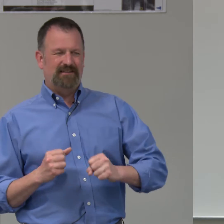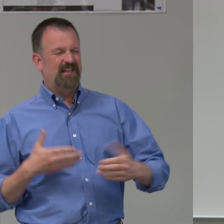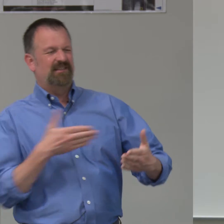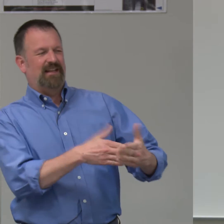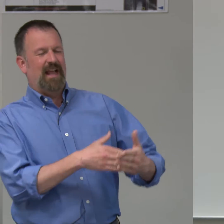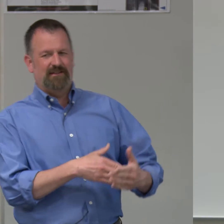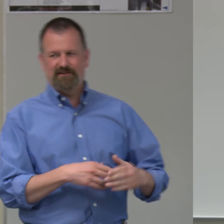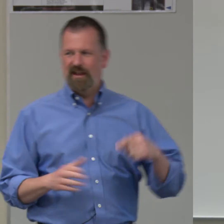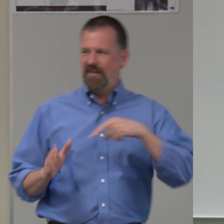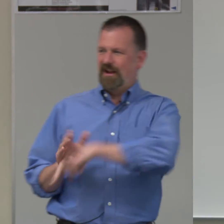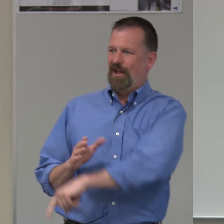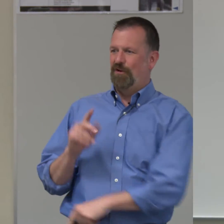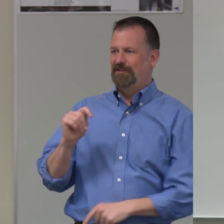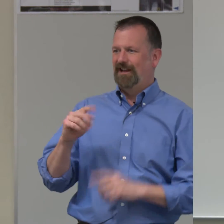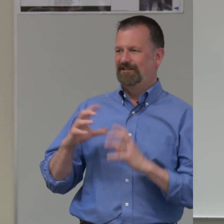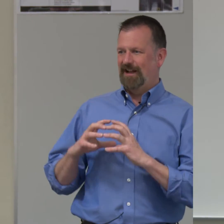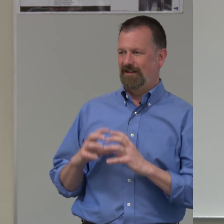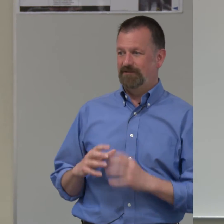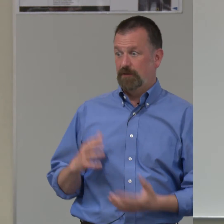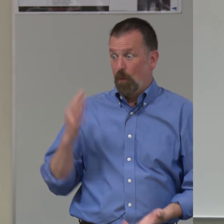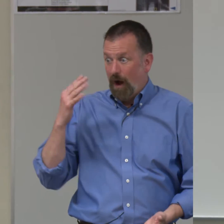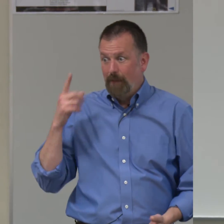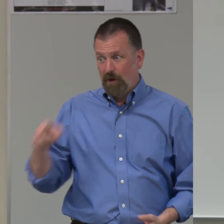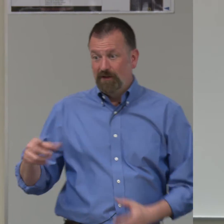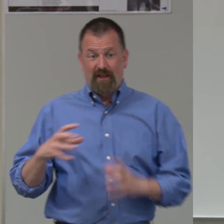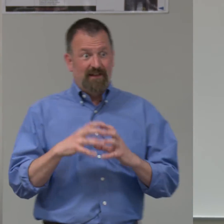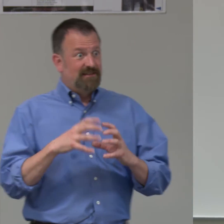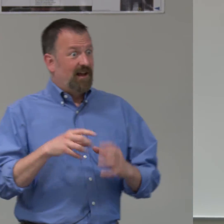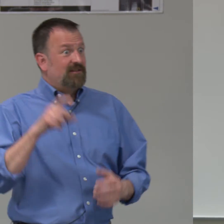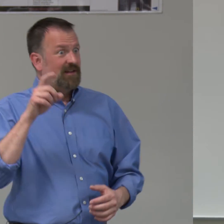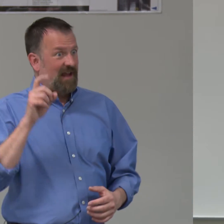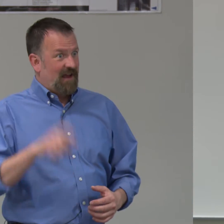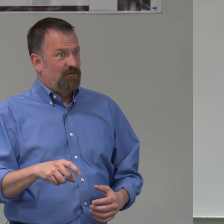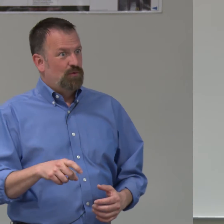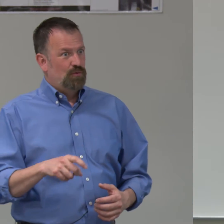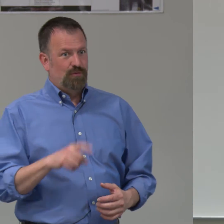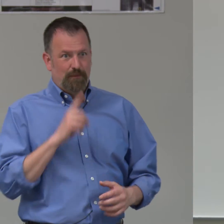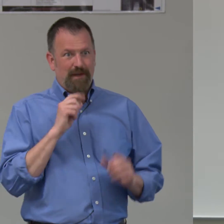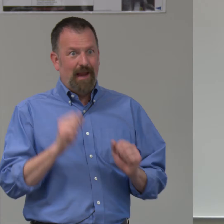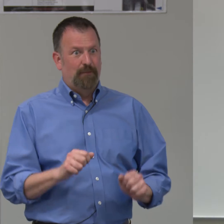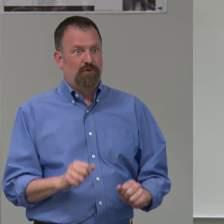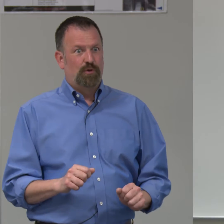to our killer T cells because, again, those cells have to get and be able